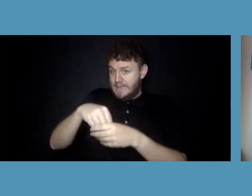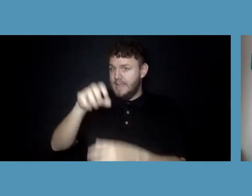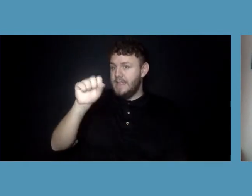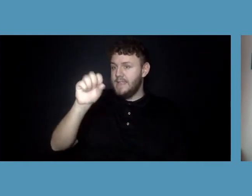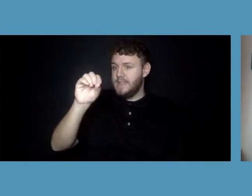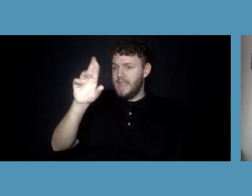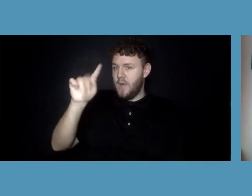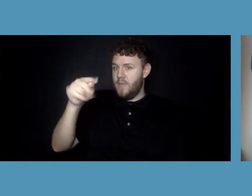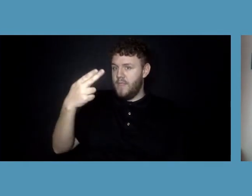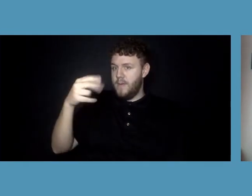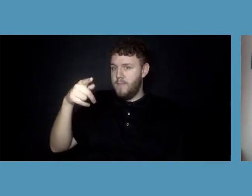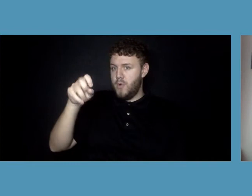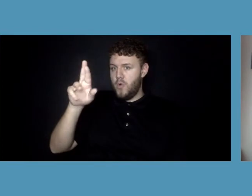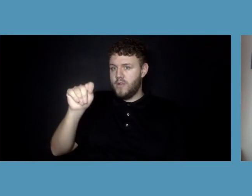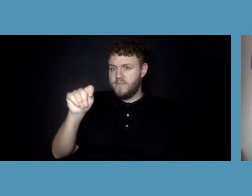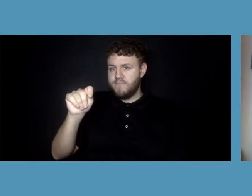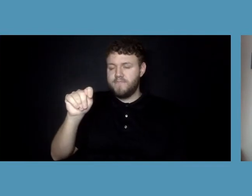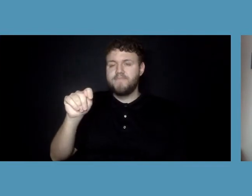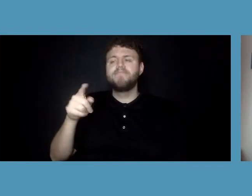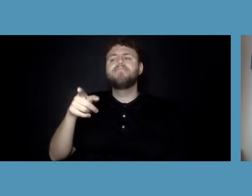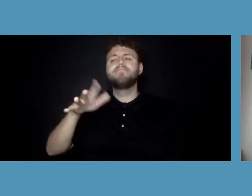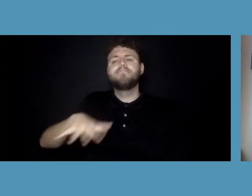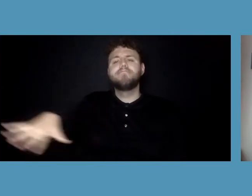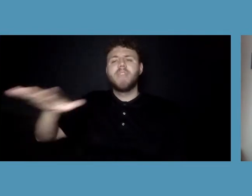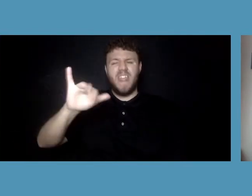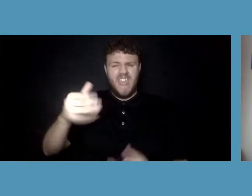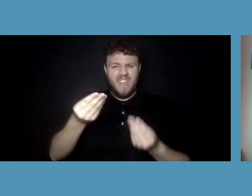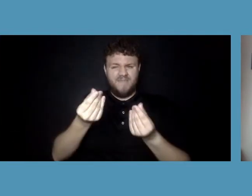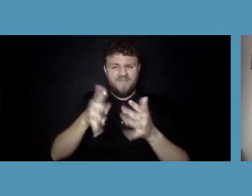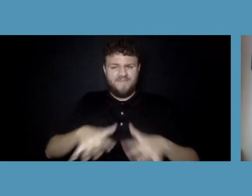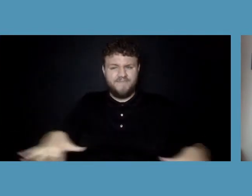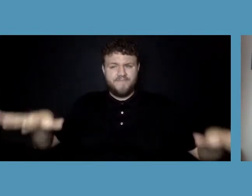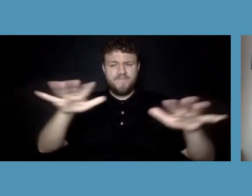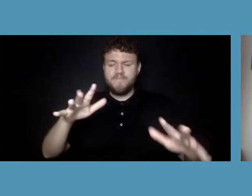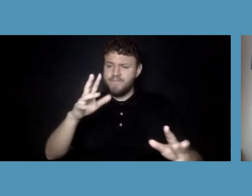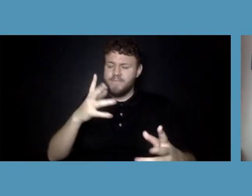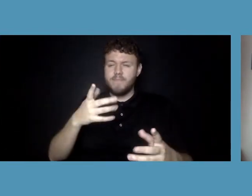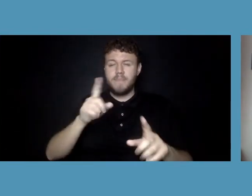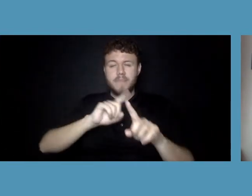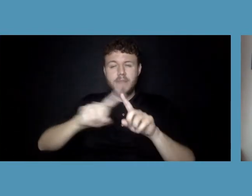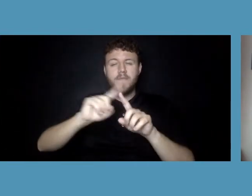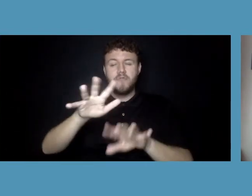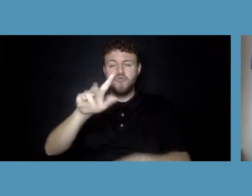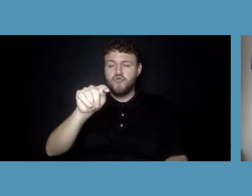So they sit on the ancestral lands of historical indigenous tribes including those of Siouan